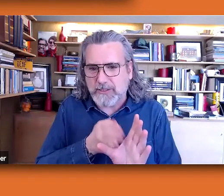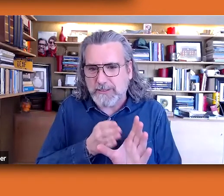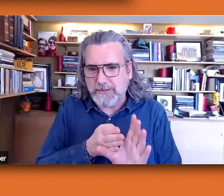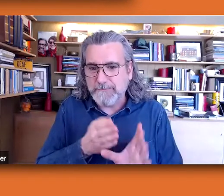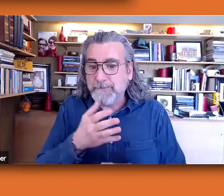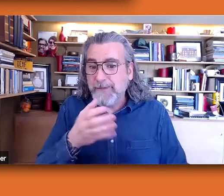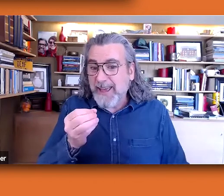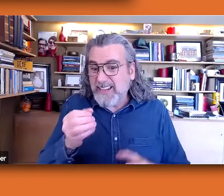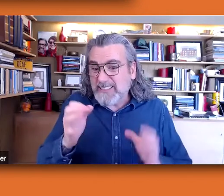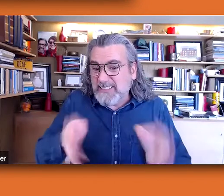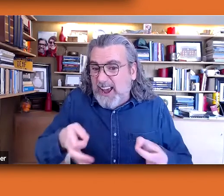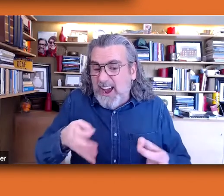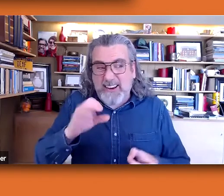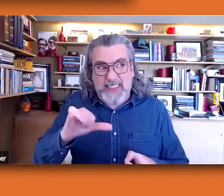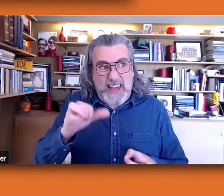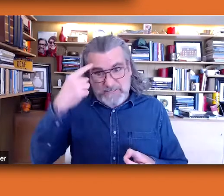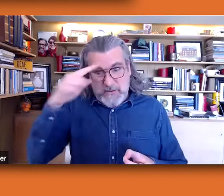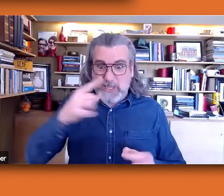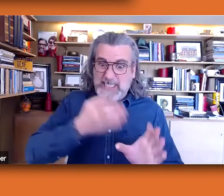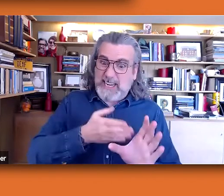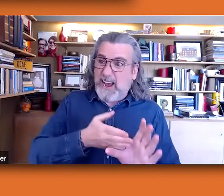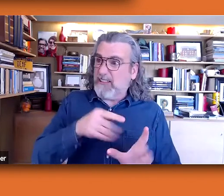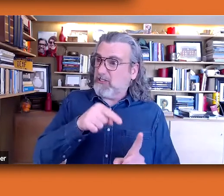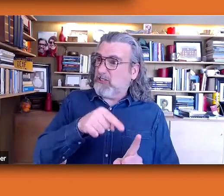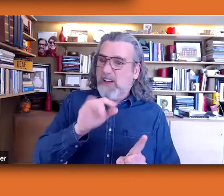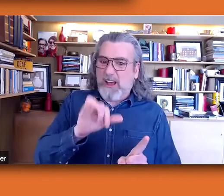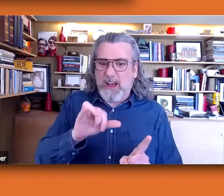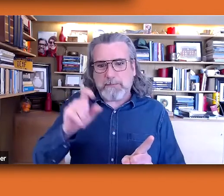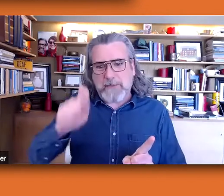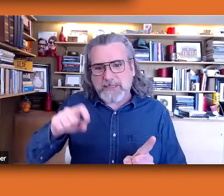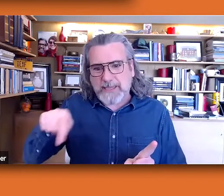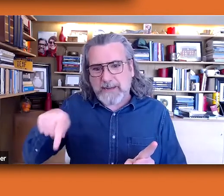I decided that I was most interested in psychology.